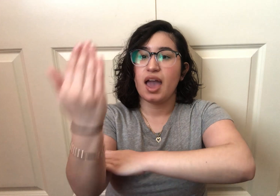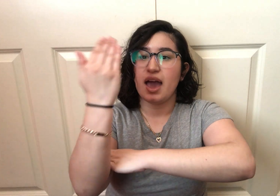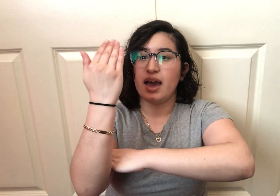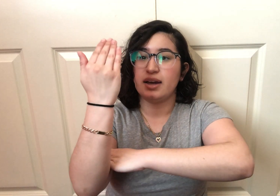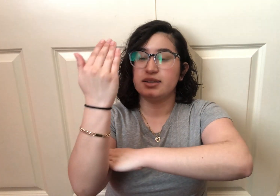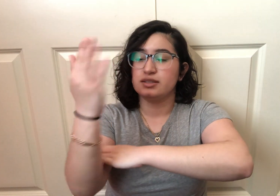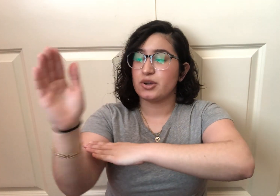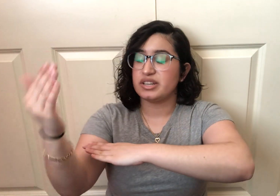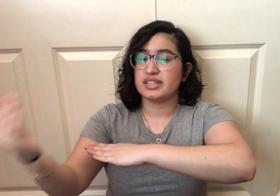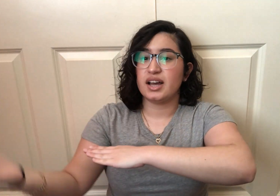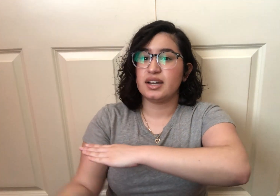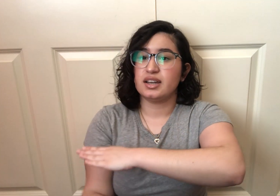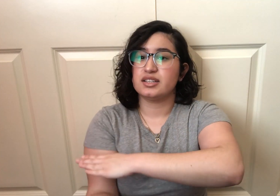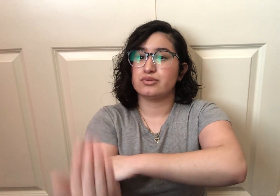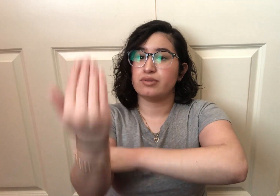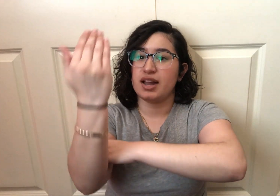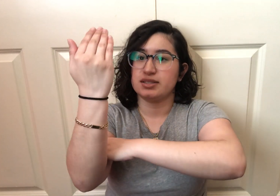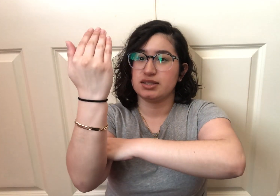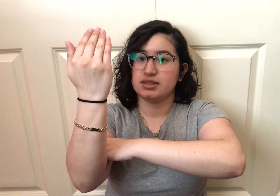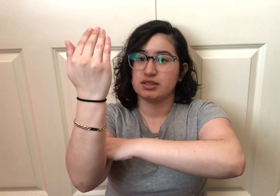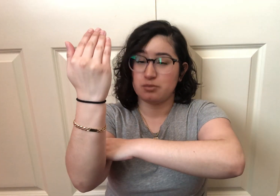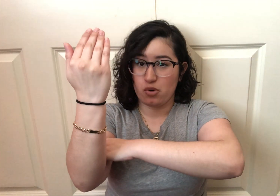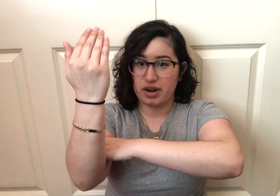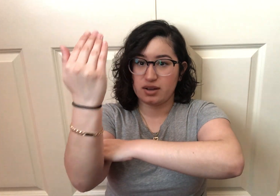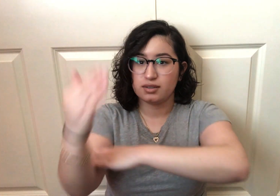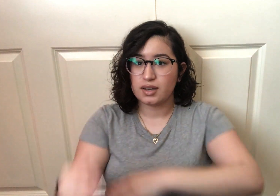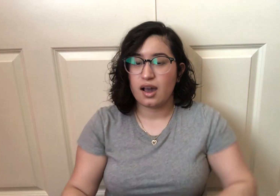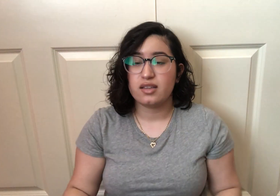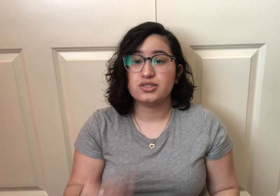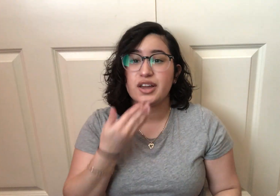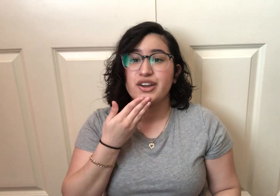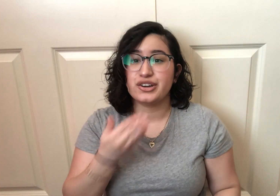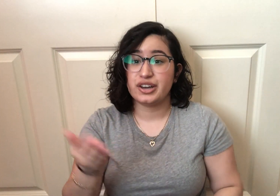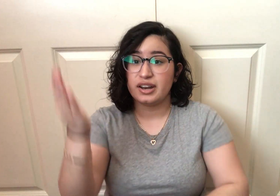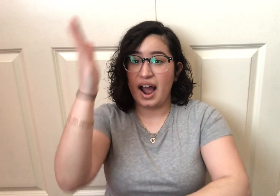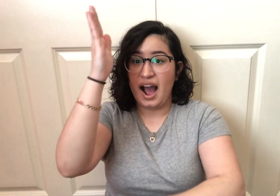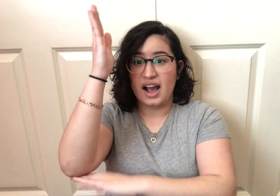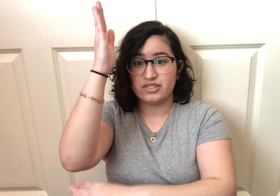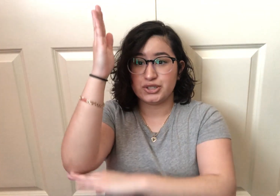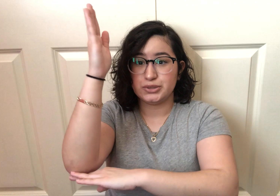so the Sun is rising. "Good morning" and say "good afternoon"